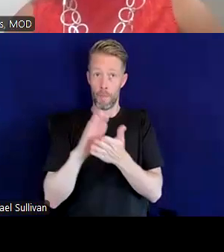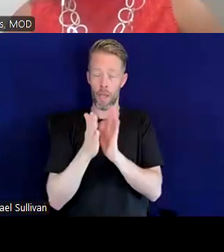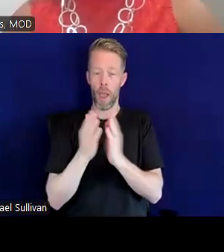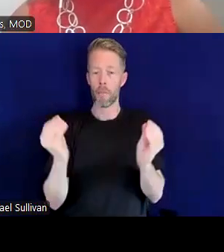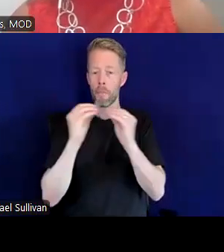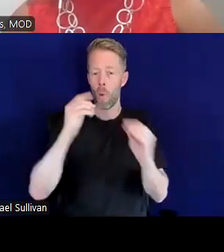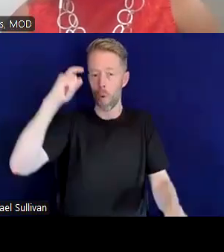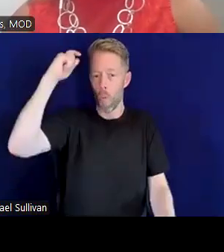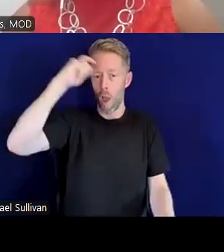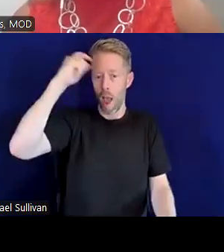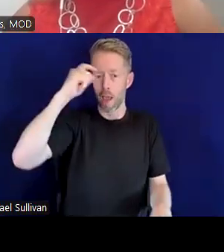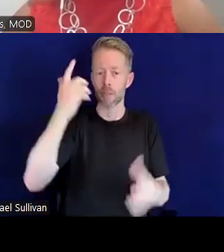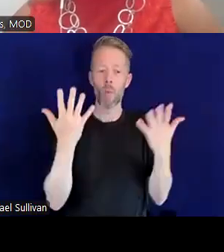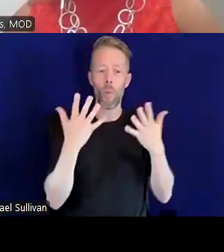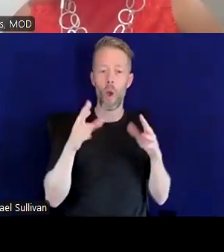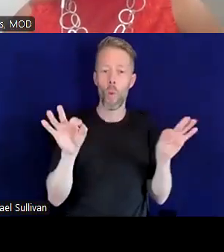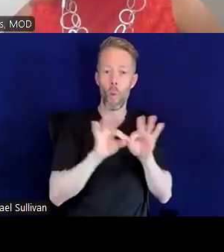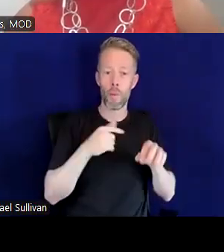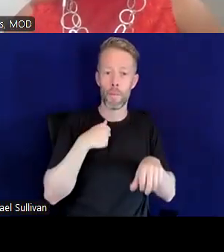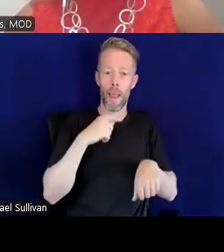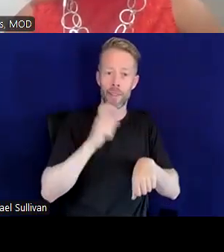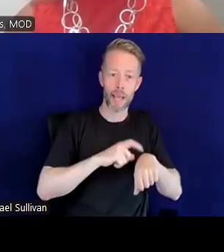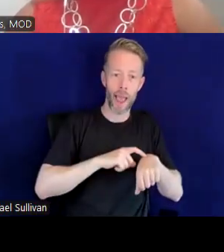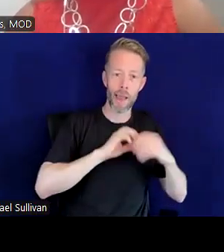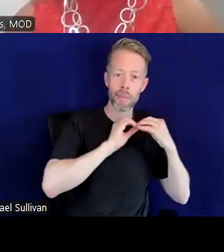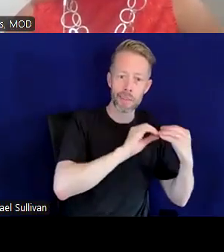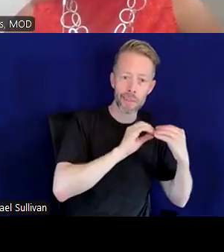my time doing, but I think the ADA also helps me be able to